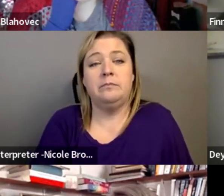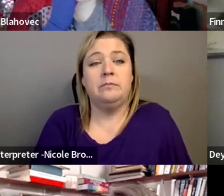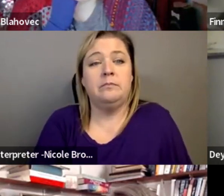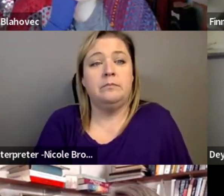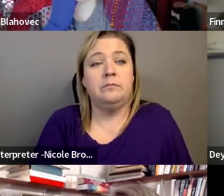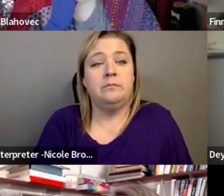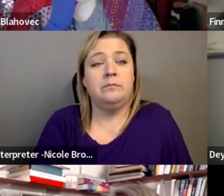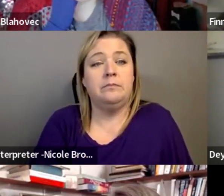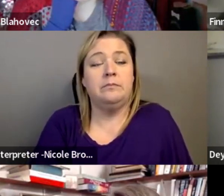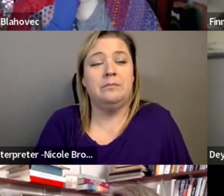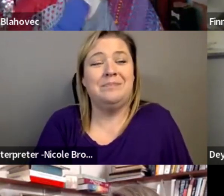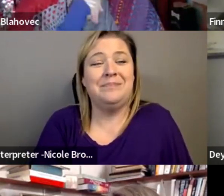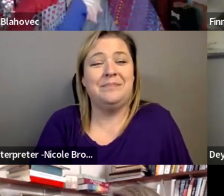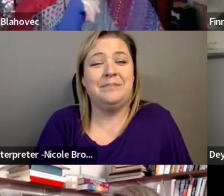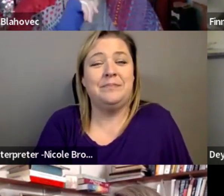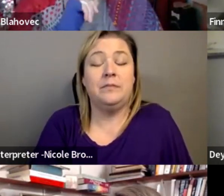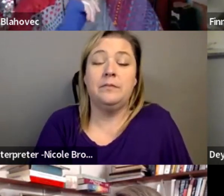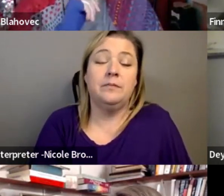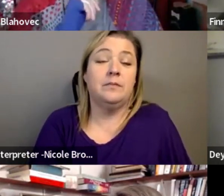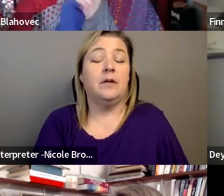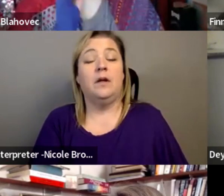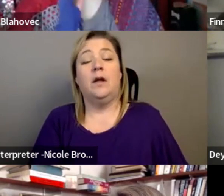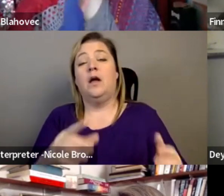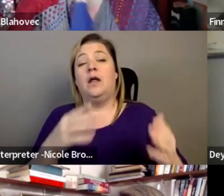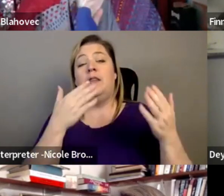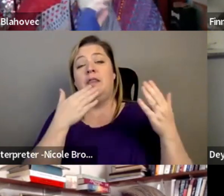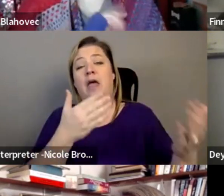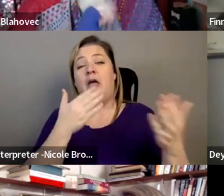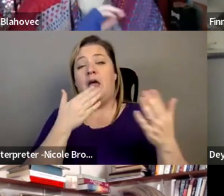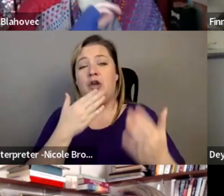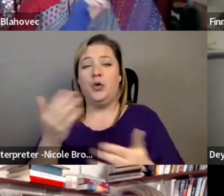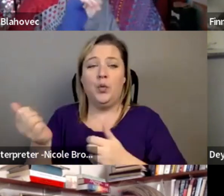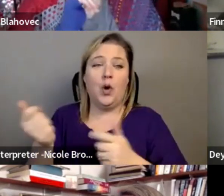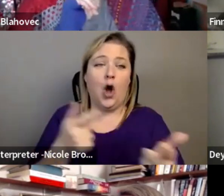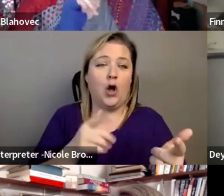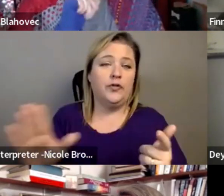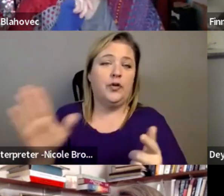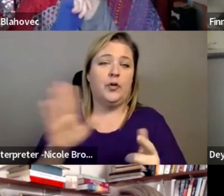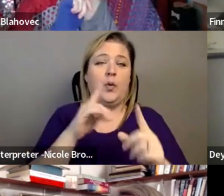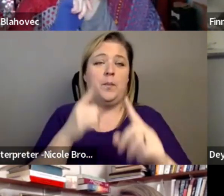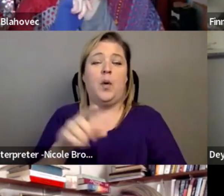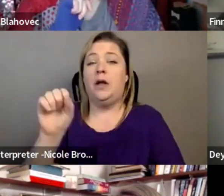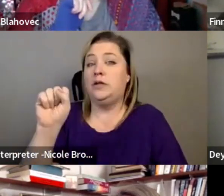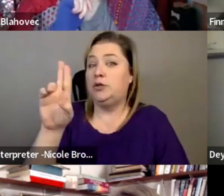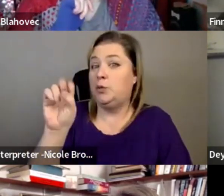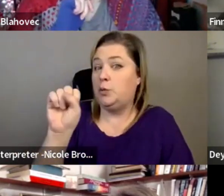Alixe Bonardi: And thank you all. And to your point, Susan, we don't have the answers yet